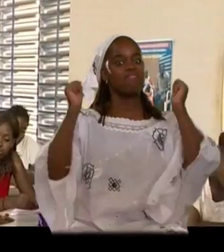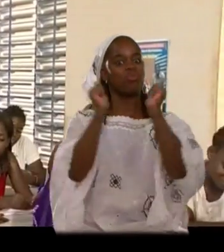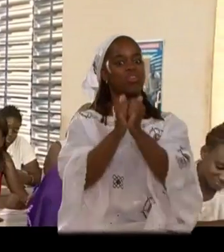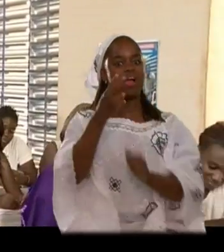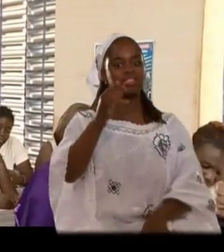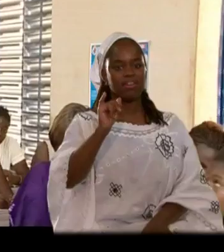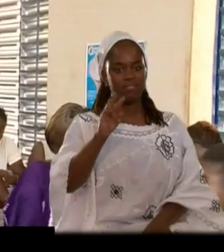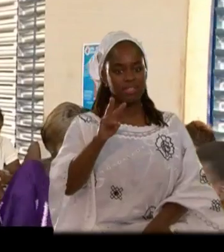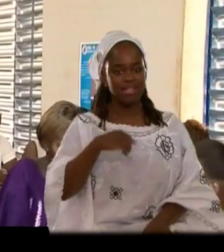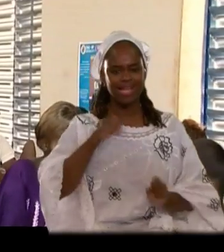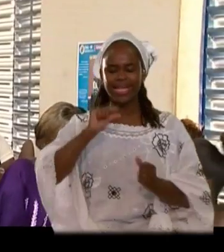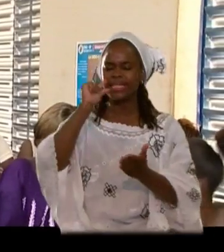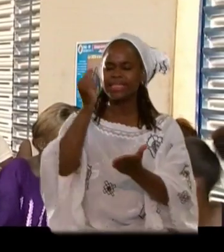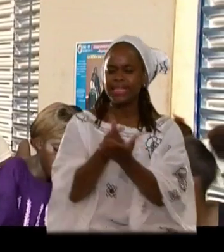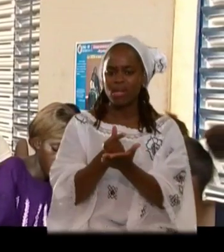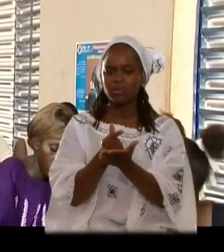and they LIVE with HIV.